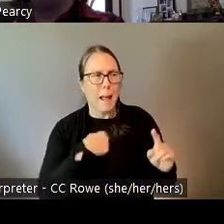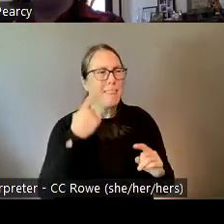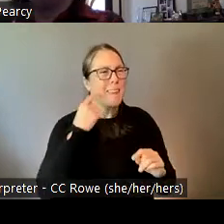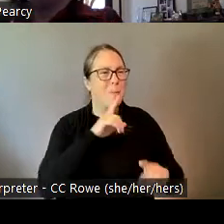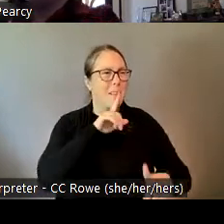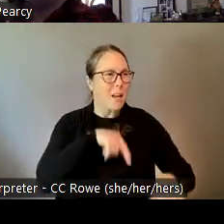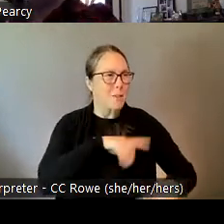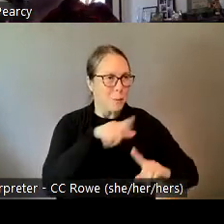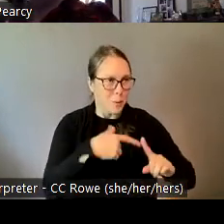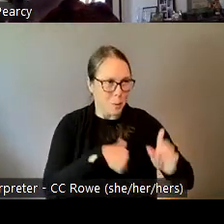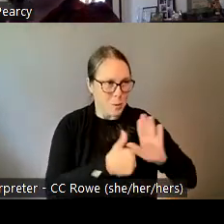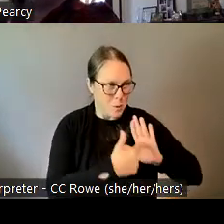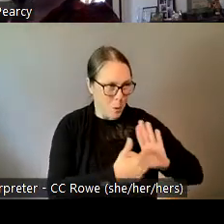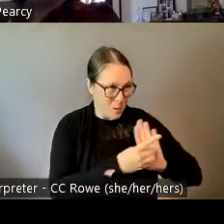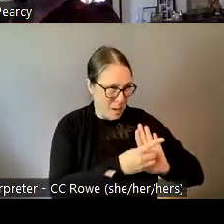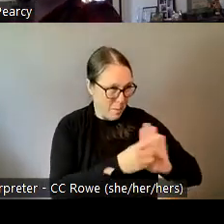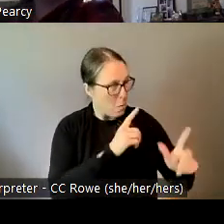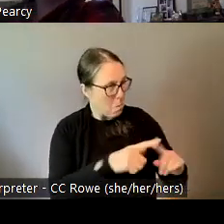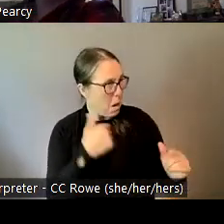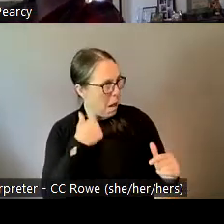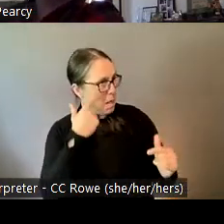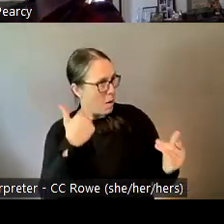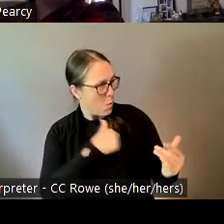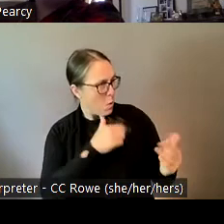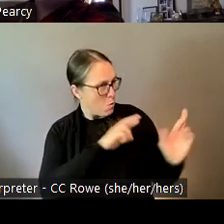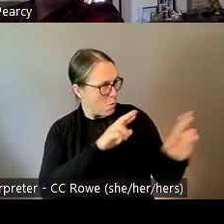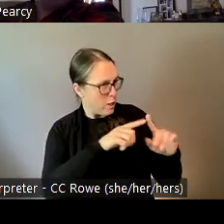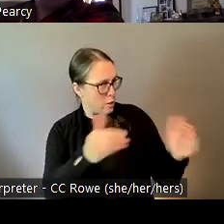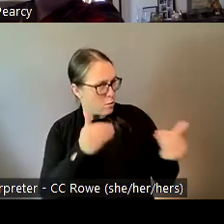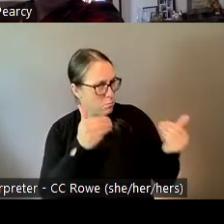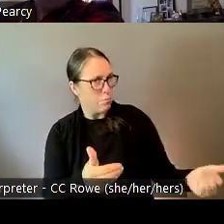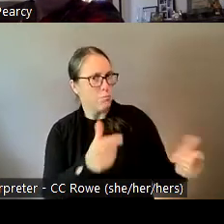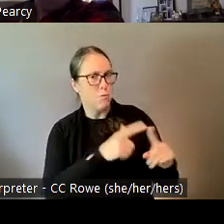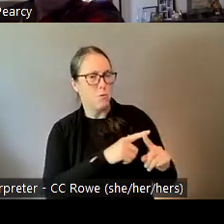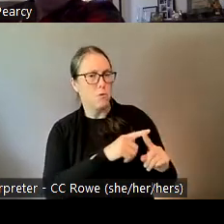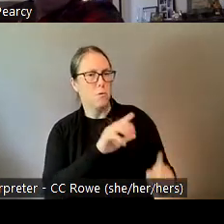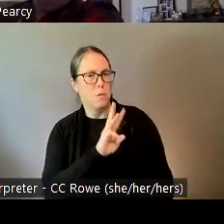I think otherwise I think we're good to move on to WCAG. Okay.